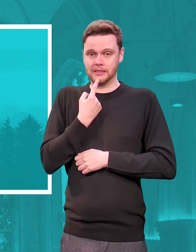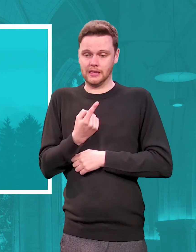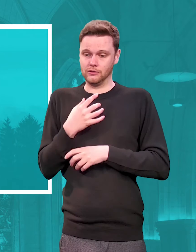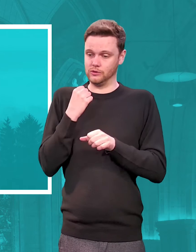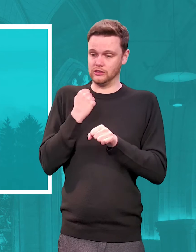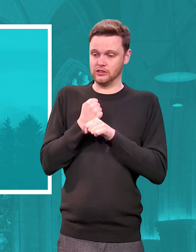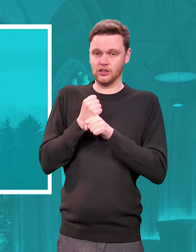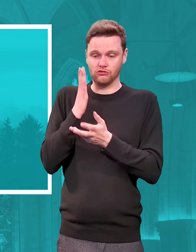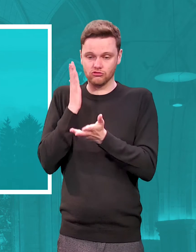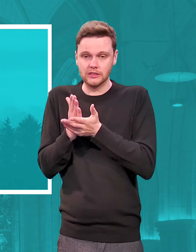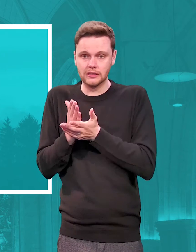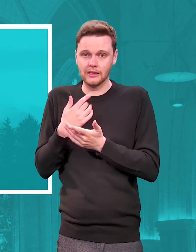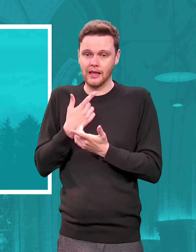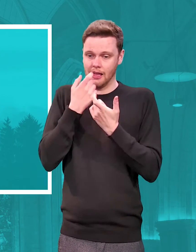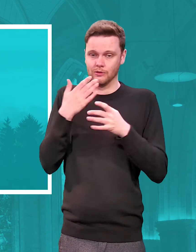have to actively pursue this course.